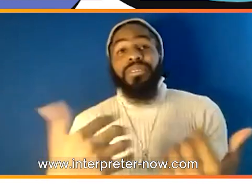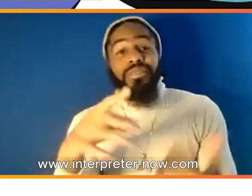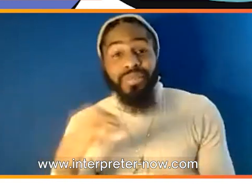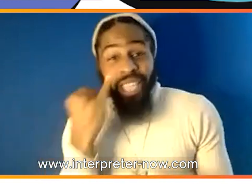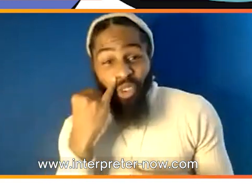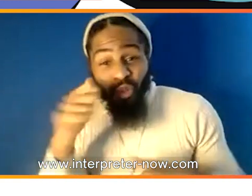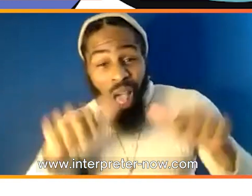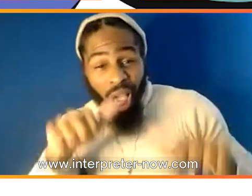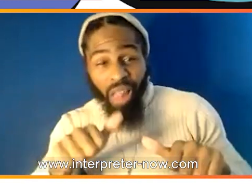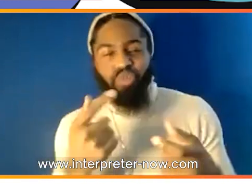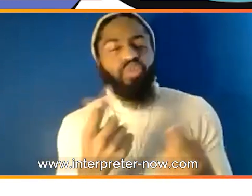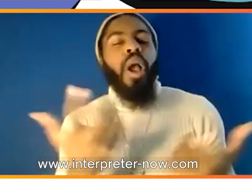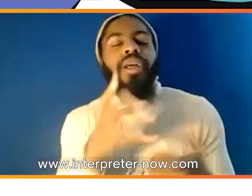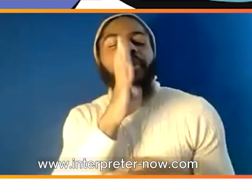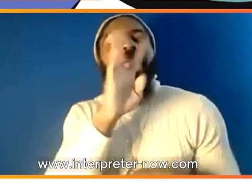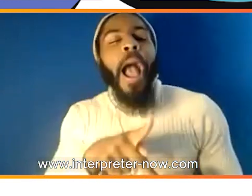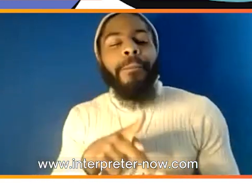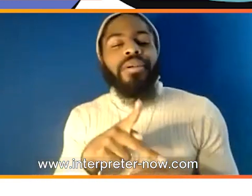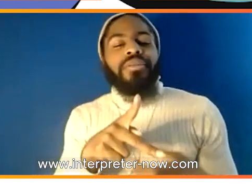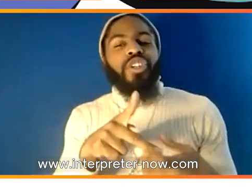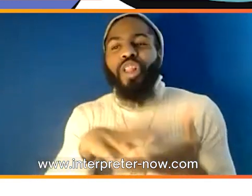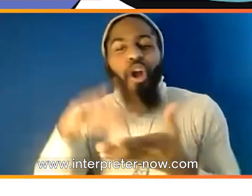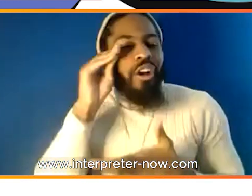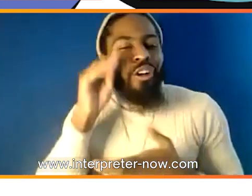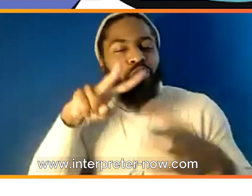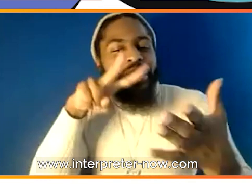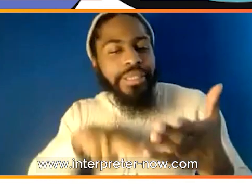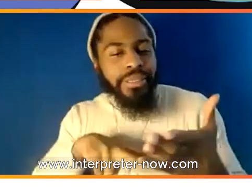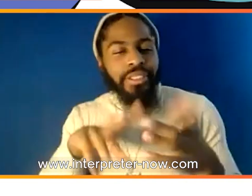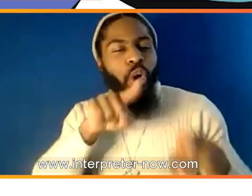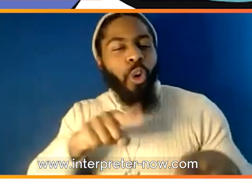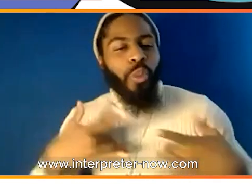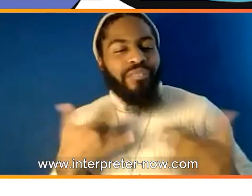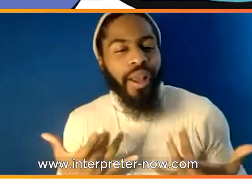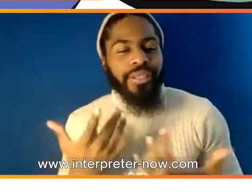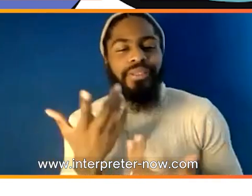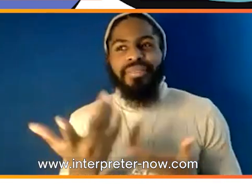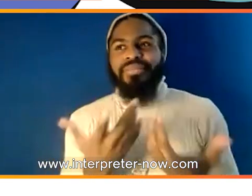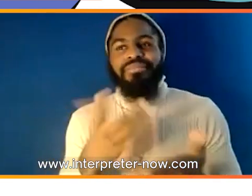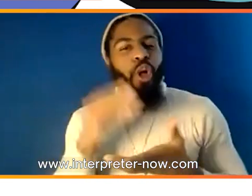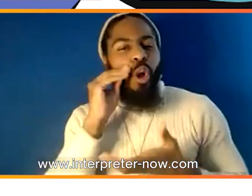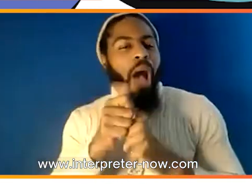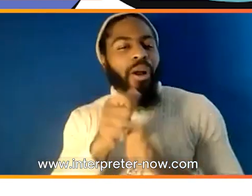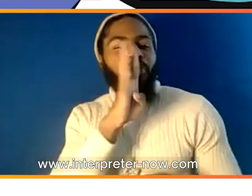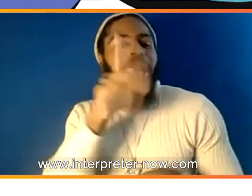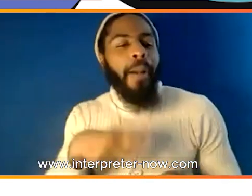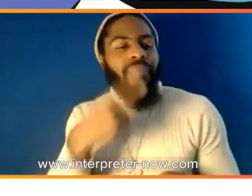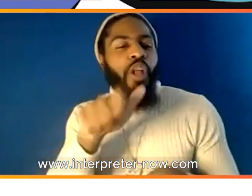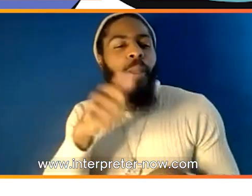do something stand up, speak up, learn, read, attend an event. Learn about how you can stand up and speak up for others.